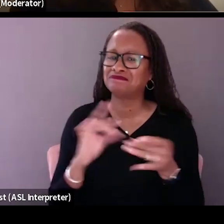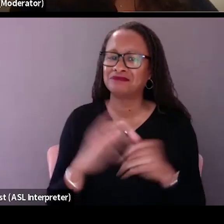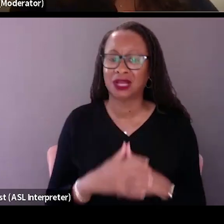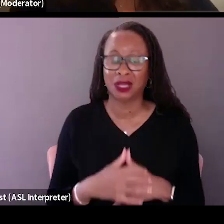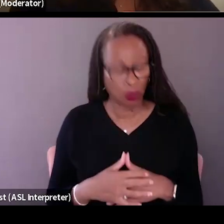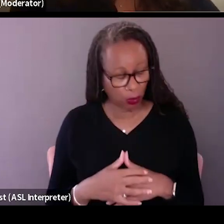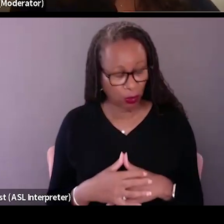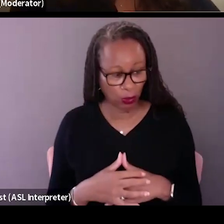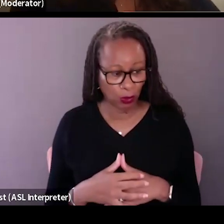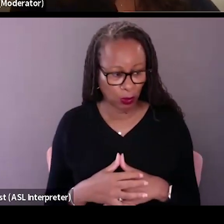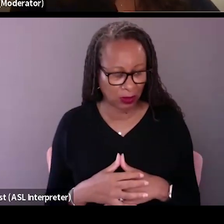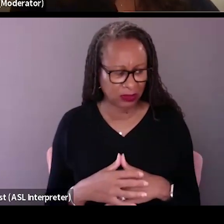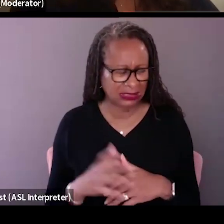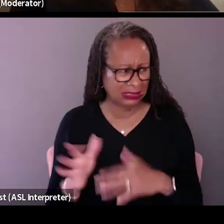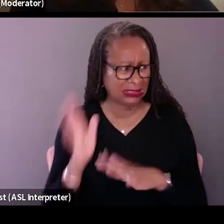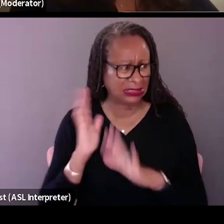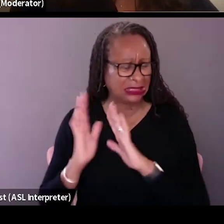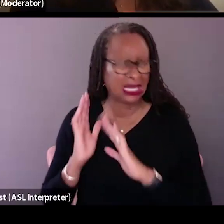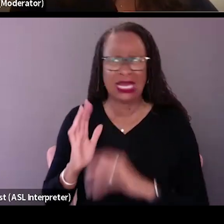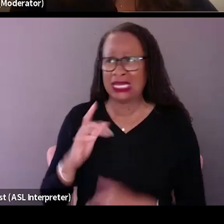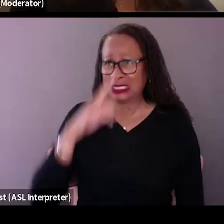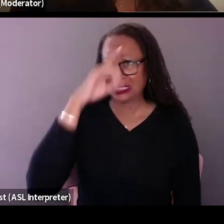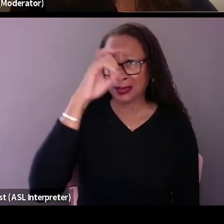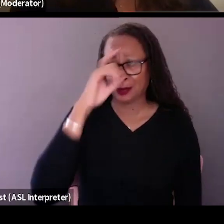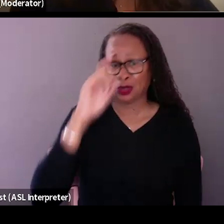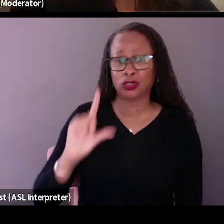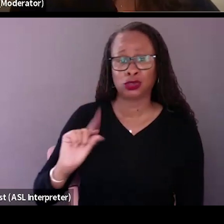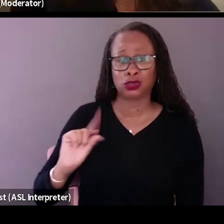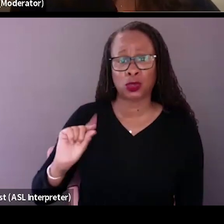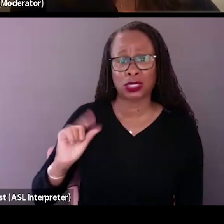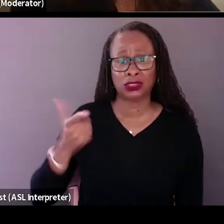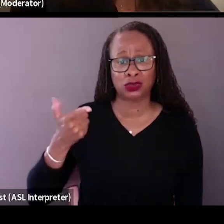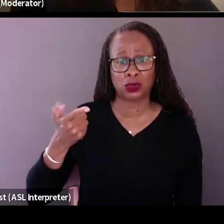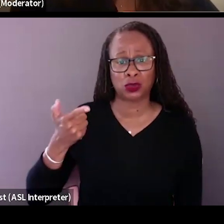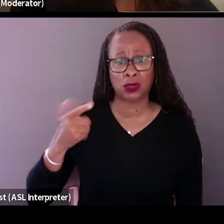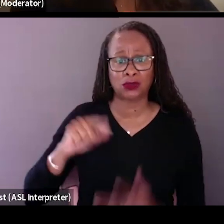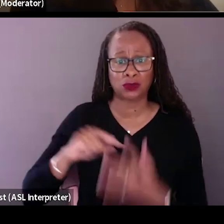the summer of 2021, we started to dig into this story.